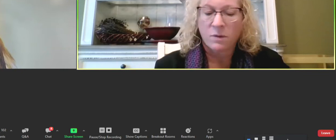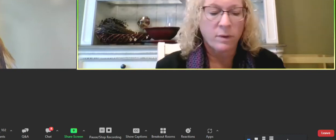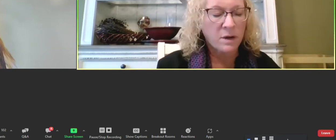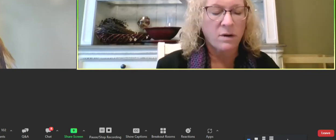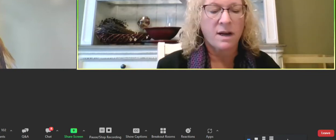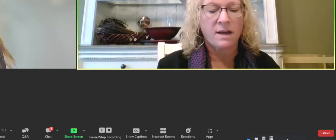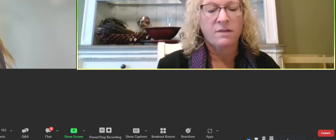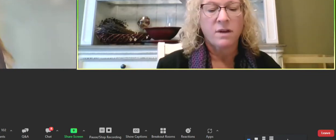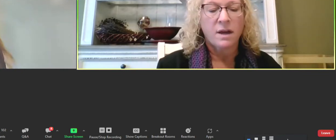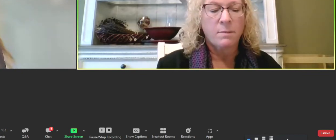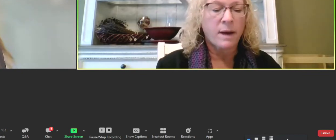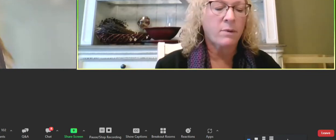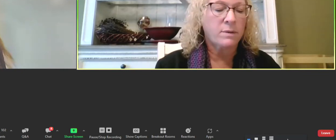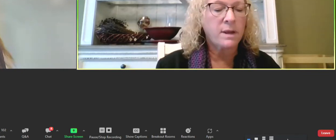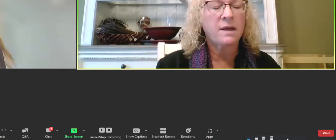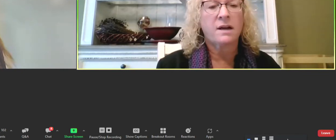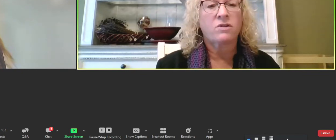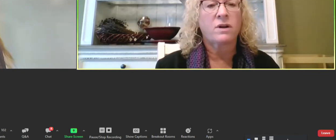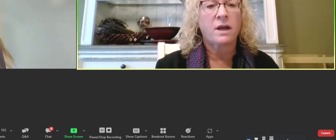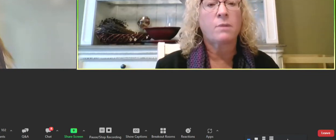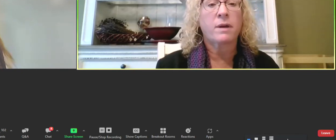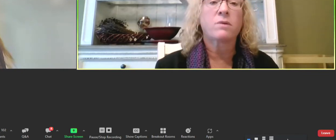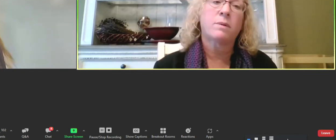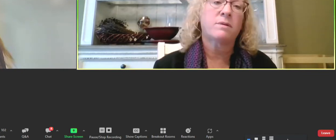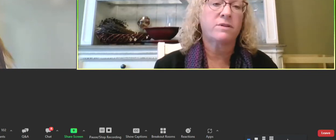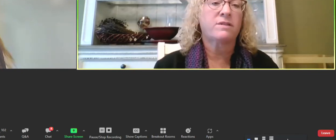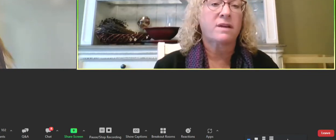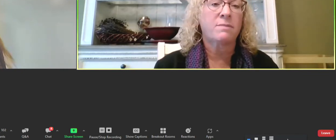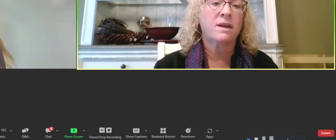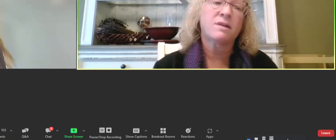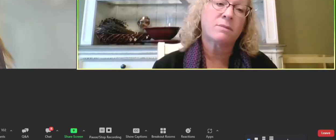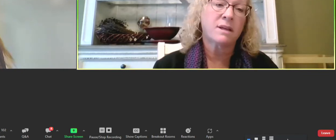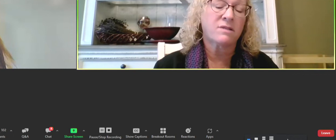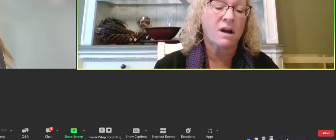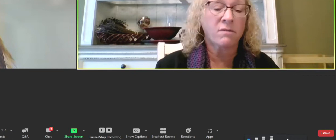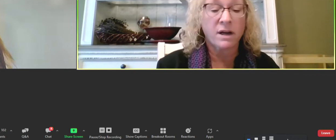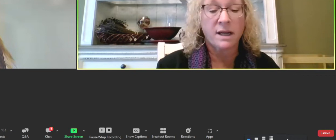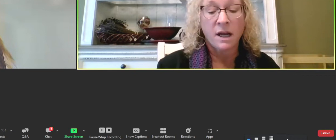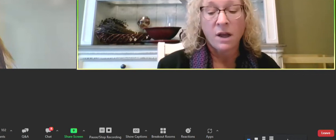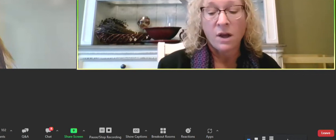and Women Heart has empowered me and I try to help other women for the same thing. If something's not right,